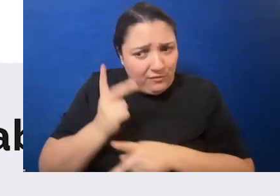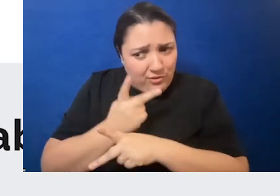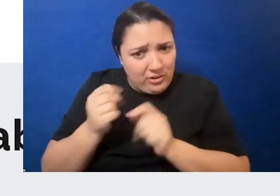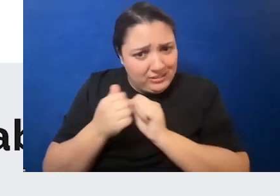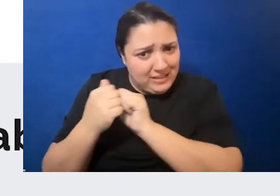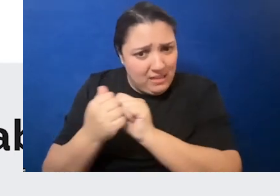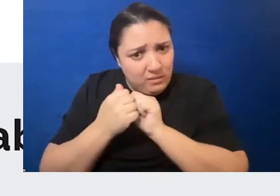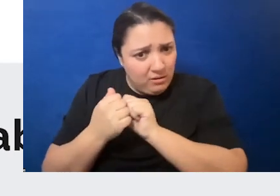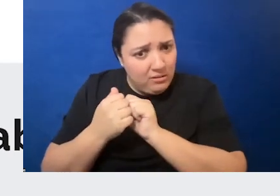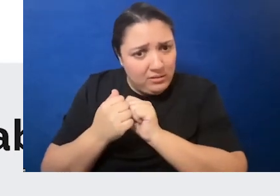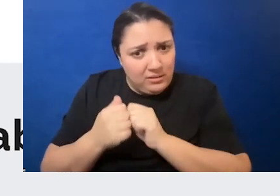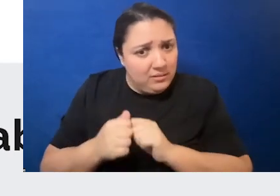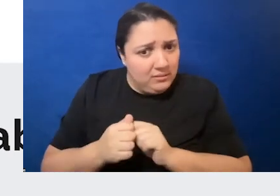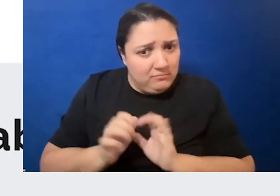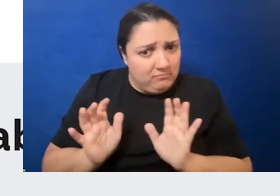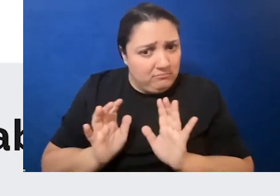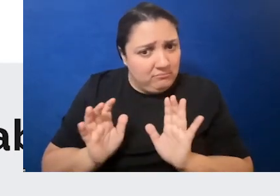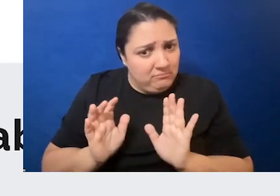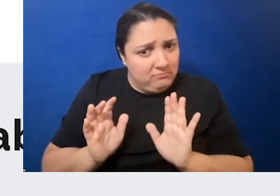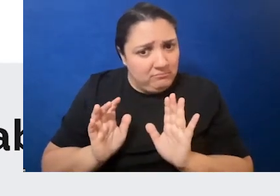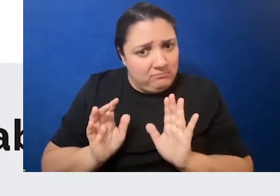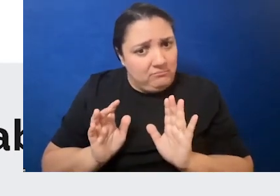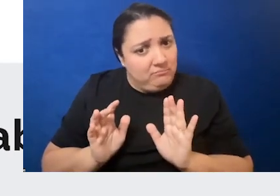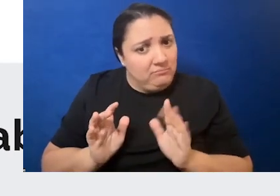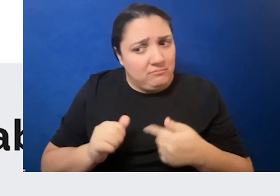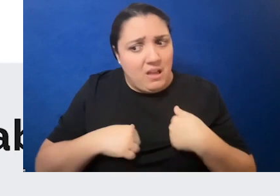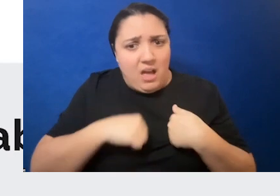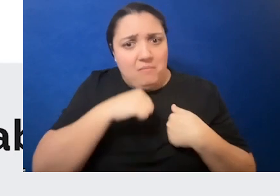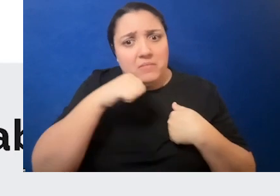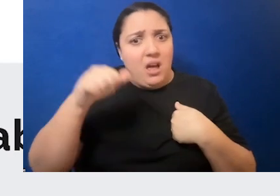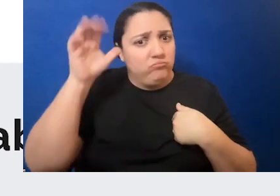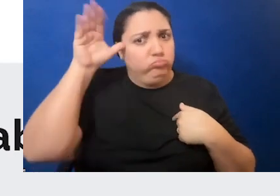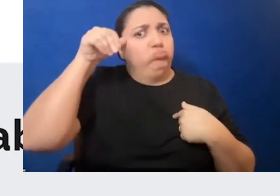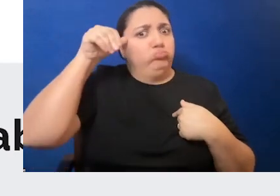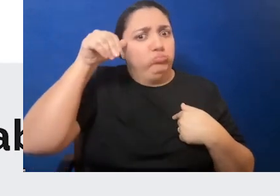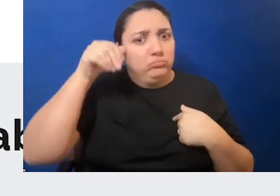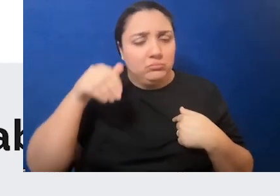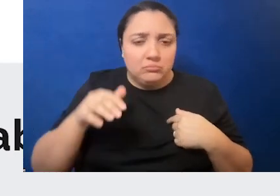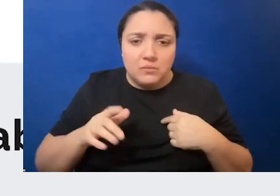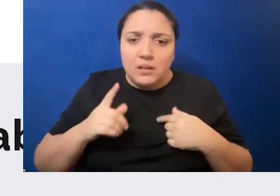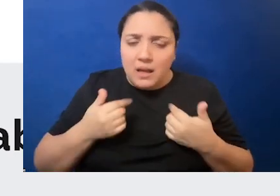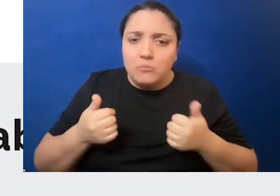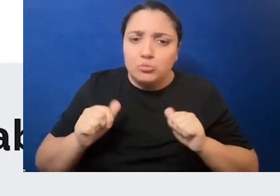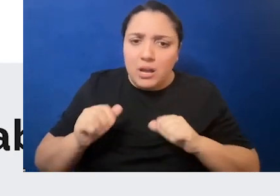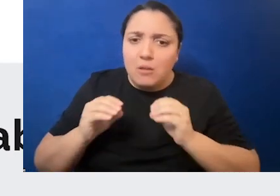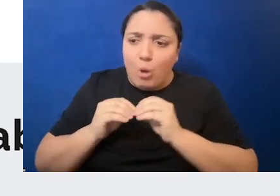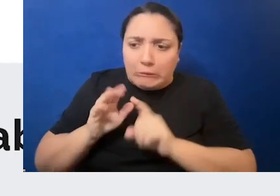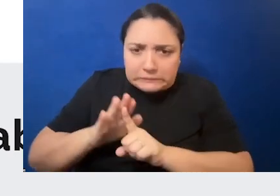THAT DAY AND WE TRY TO WORK THROUGH THAT. IT IS NOT SOMETHING THAT I TAKE A REALLY HARD LINE WITH. I TRY TO EASE INTO IT.